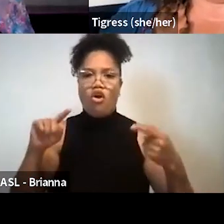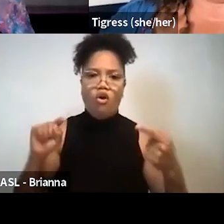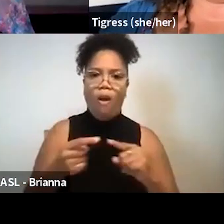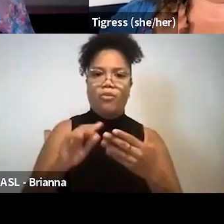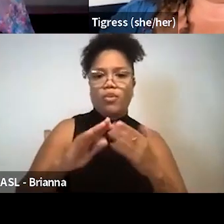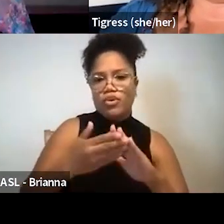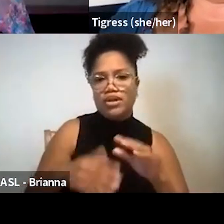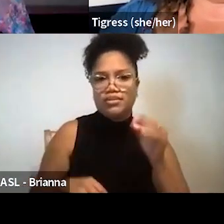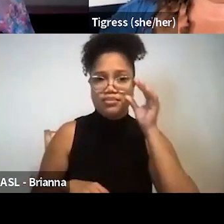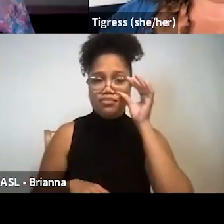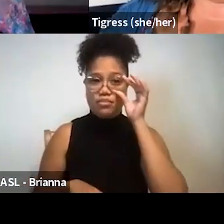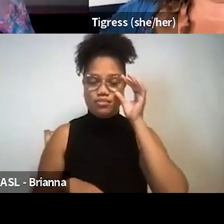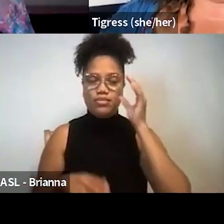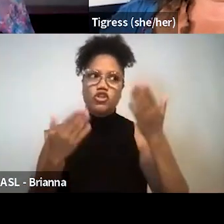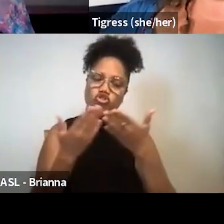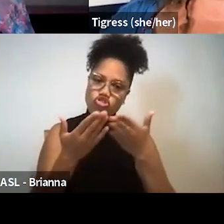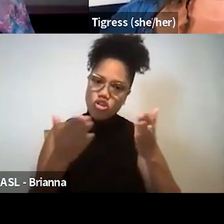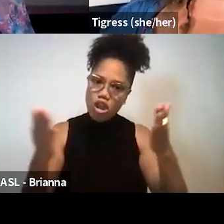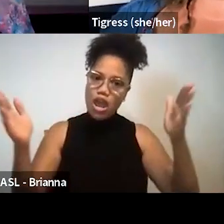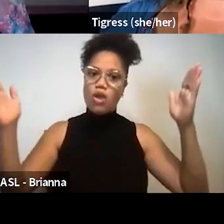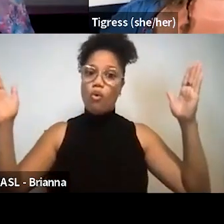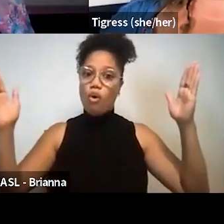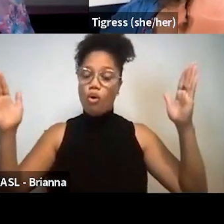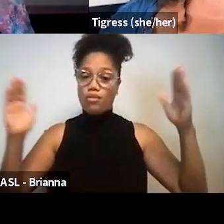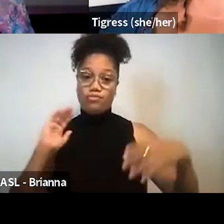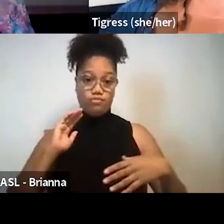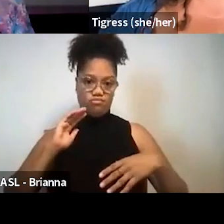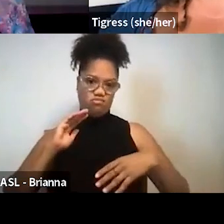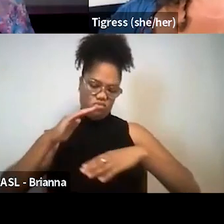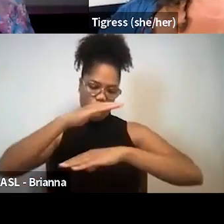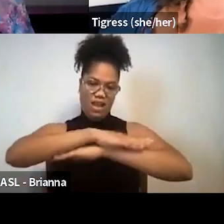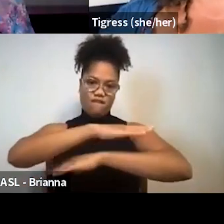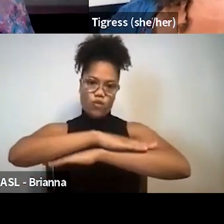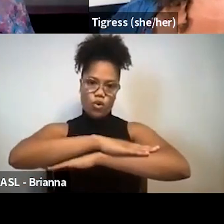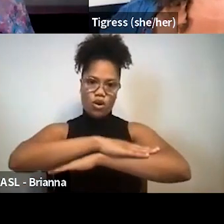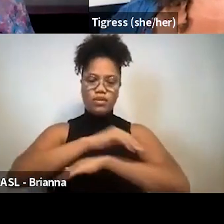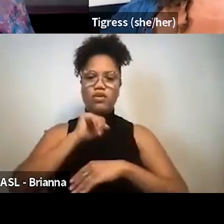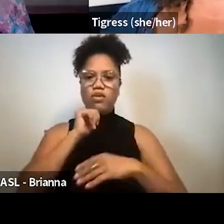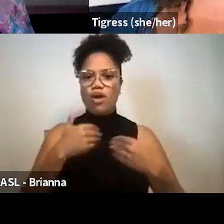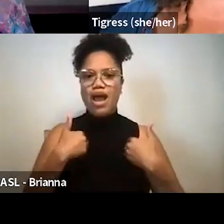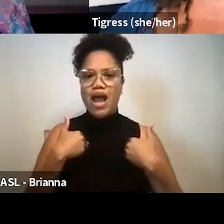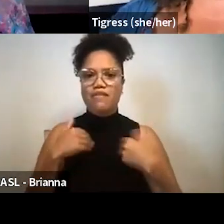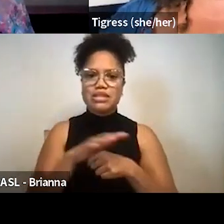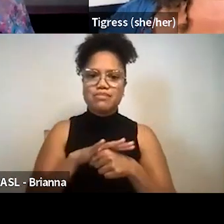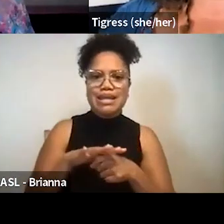And I think just a general on our platforms, there's there's really no place or space for trolling of any kind.